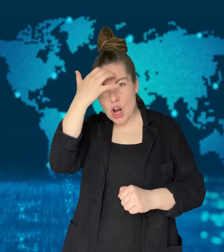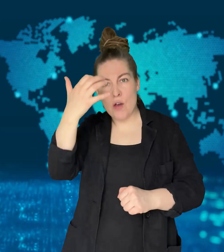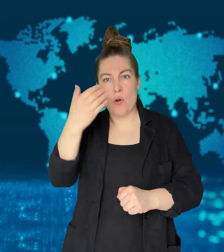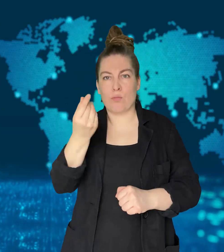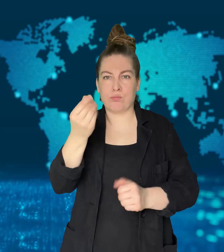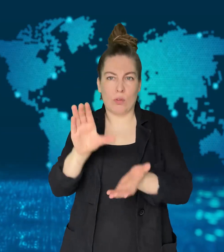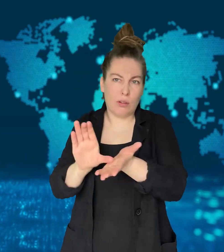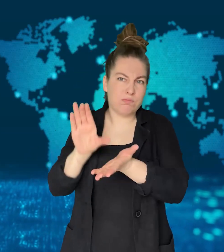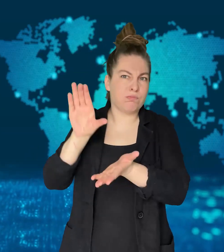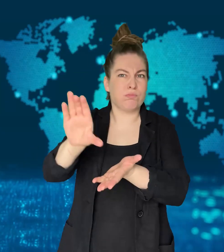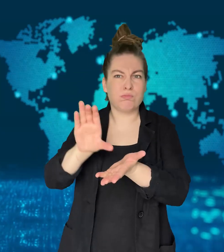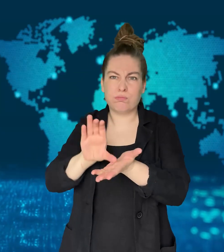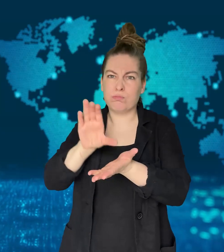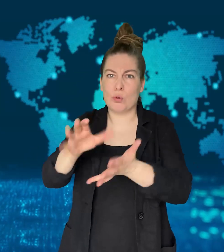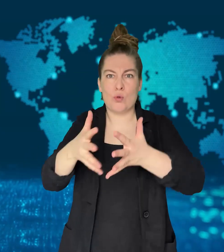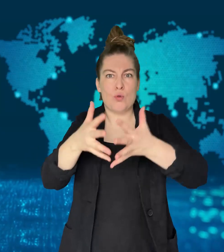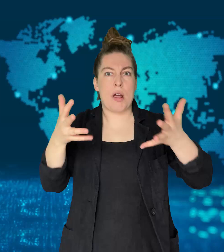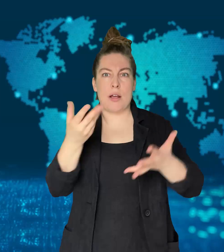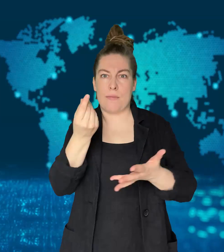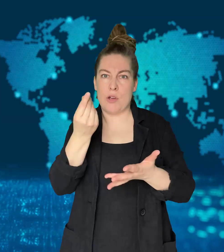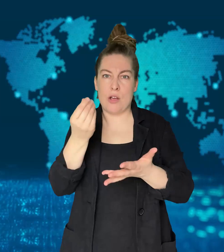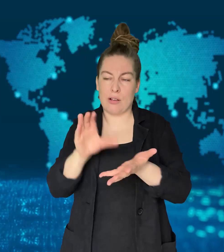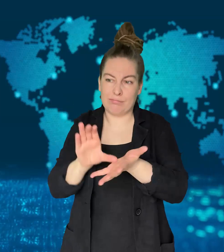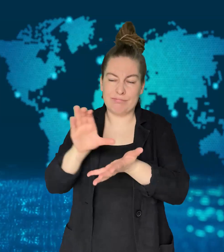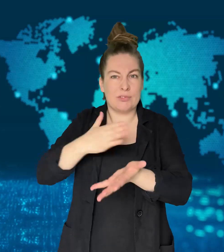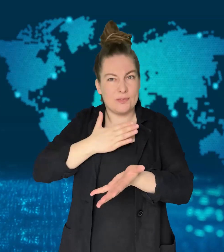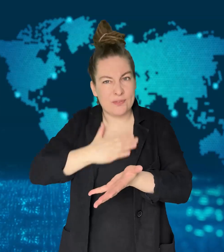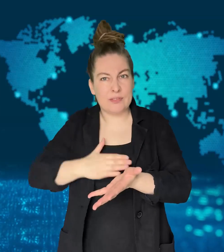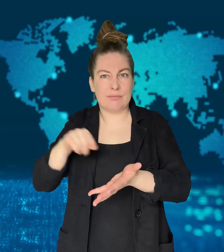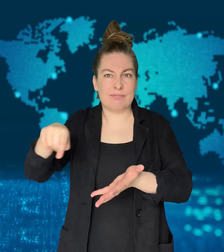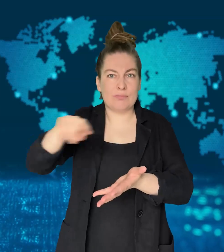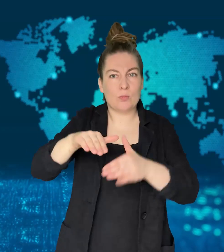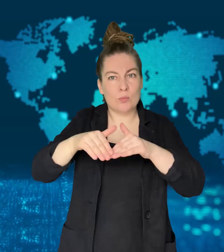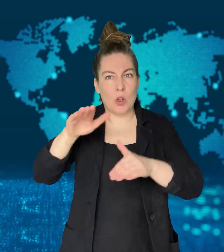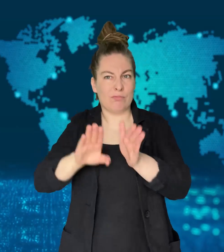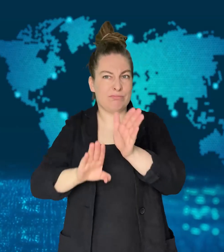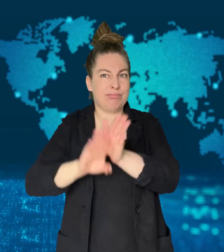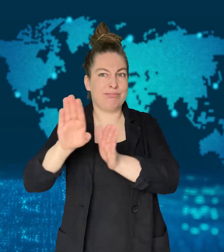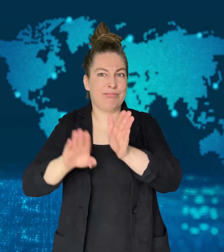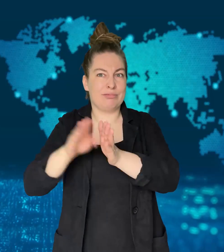and development of that technology.